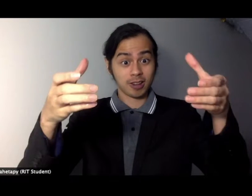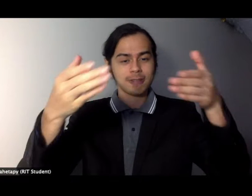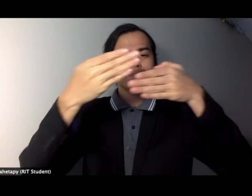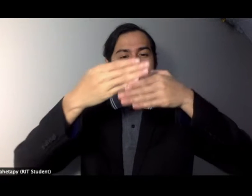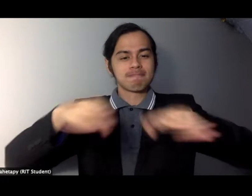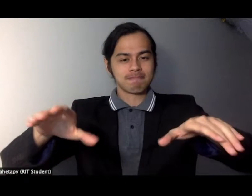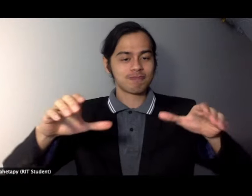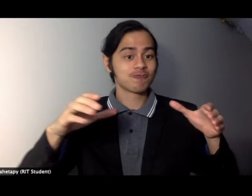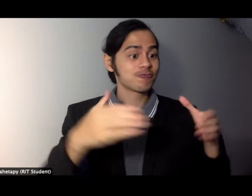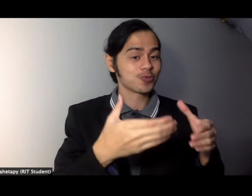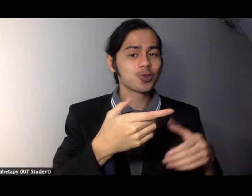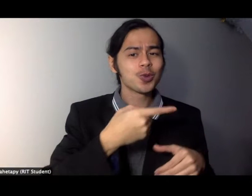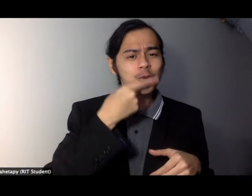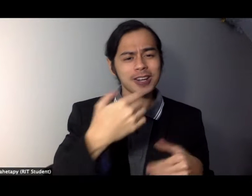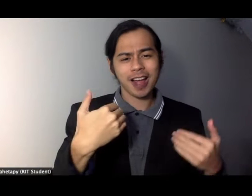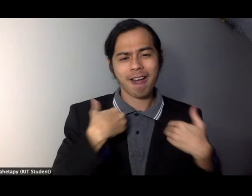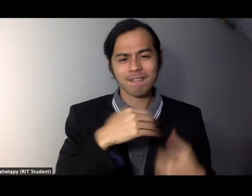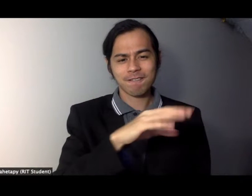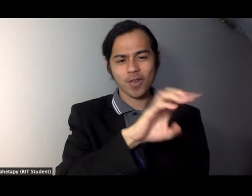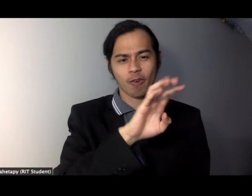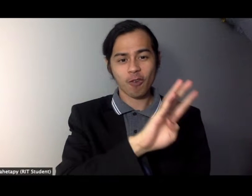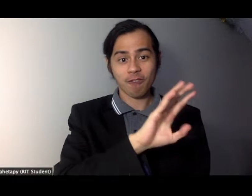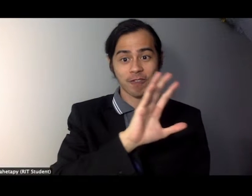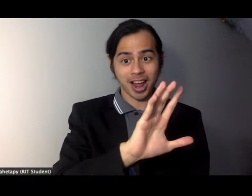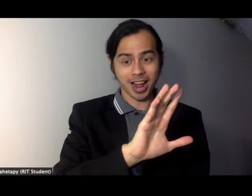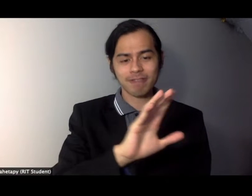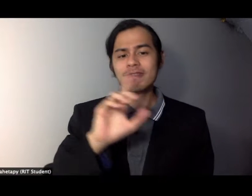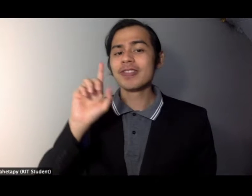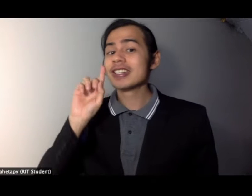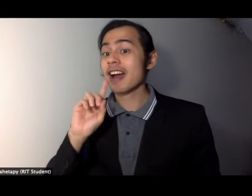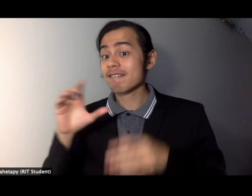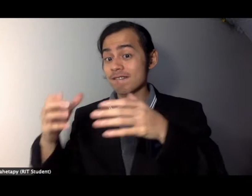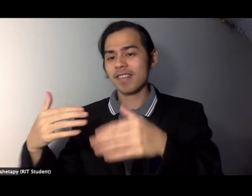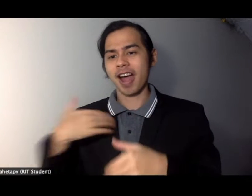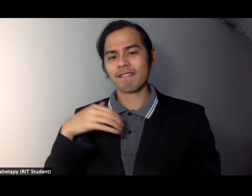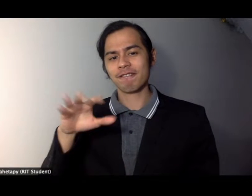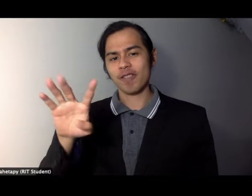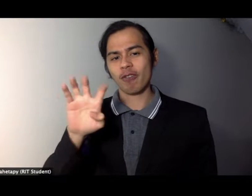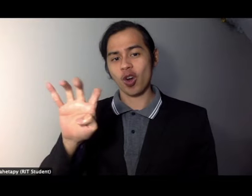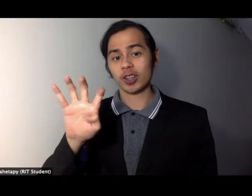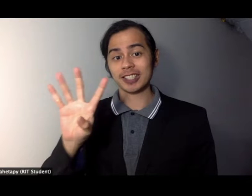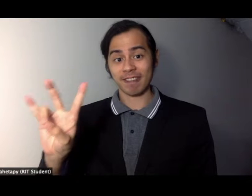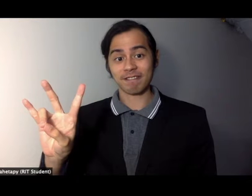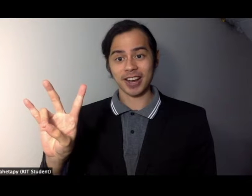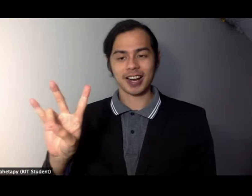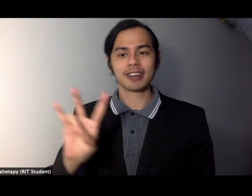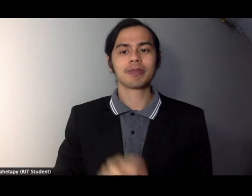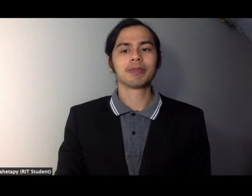There are 445 hearing people and 447 deaf people.